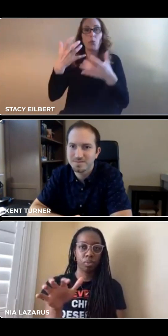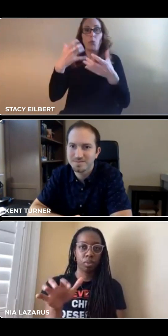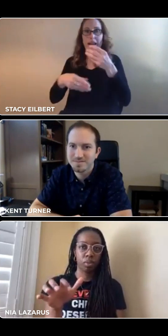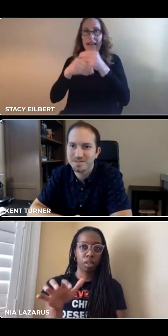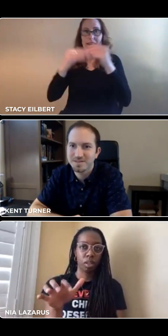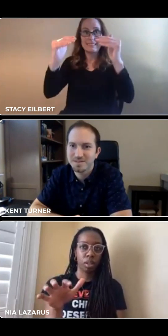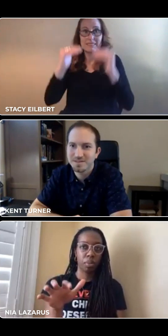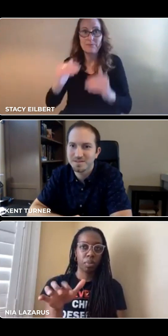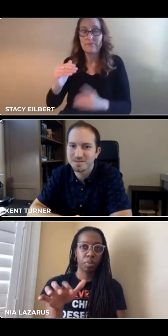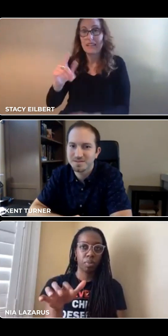I'm freezing up again.